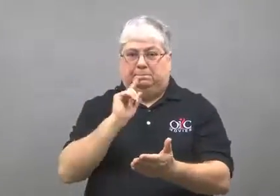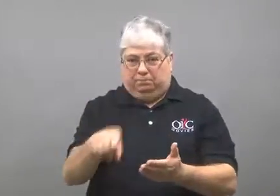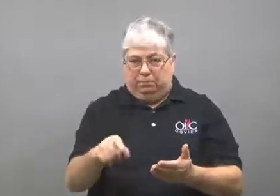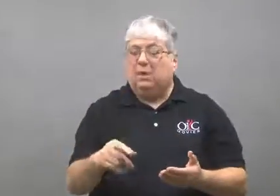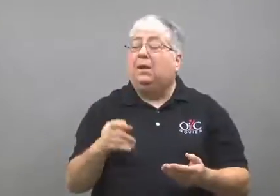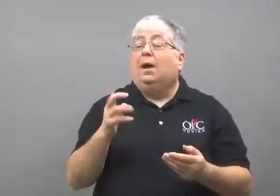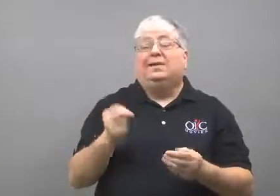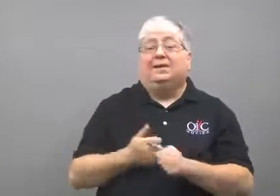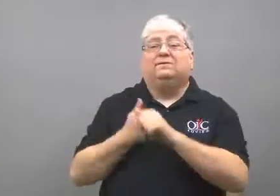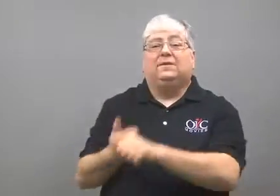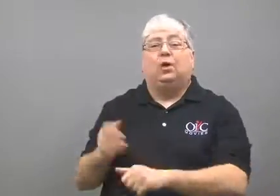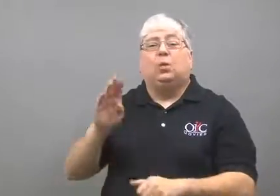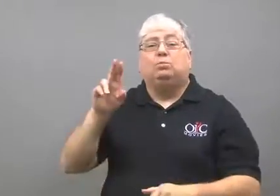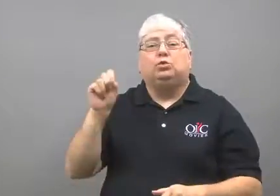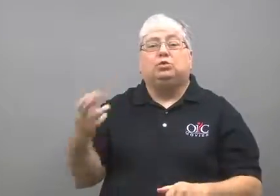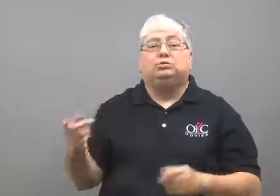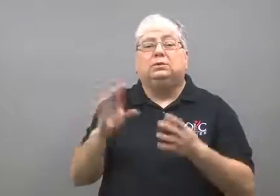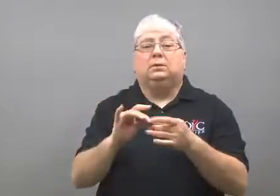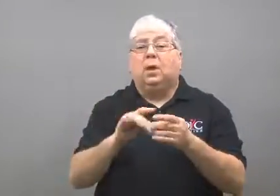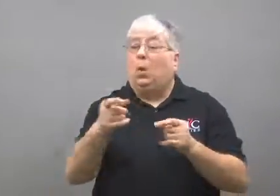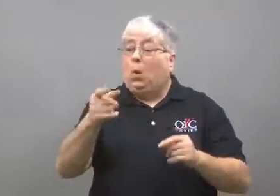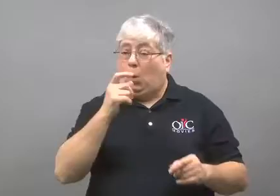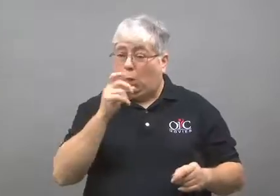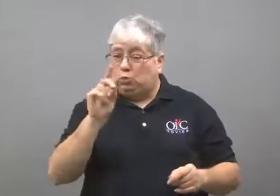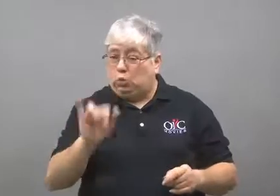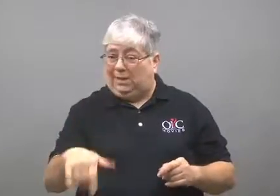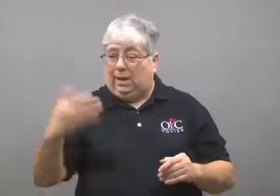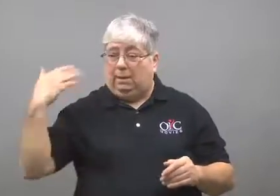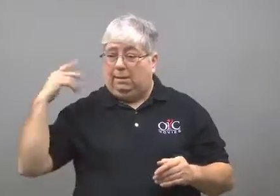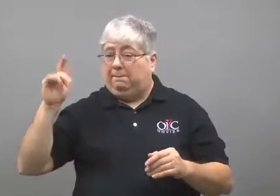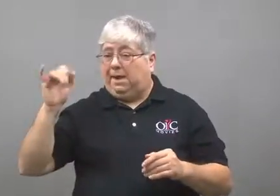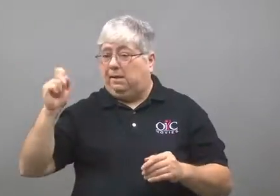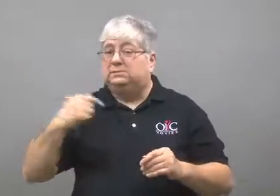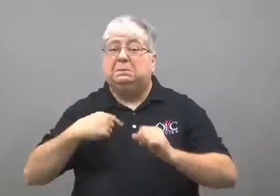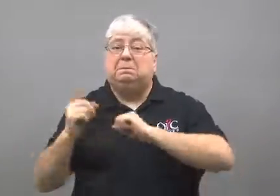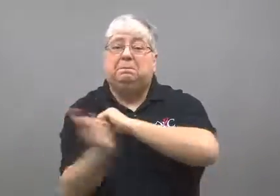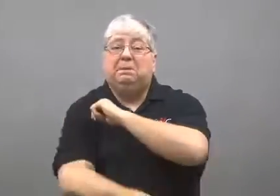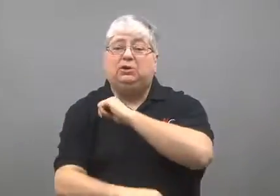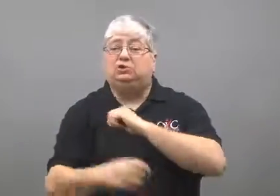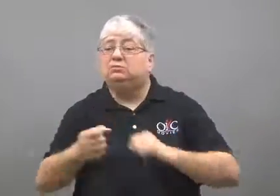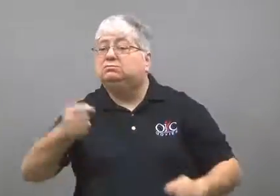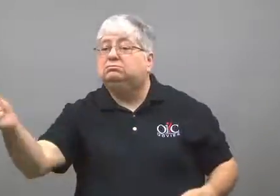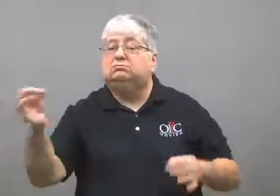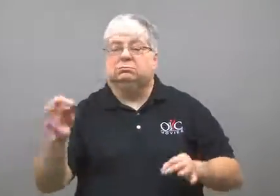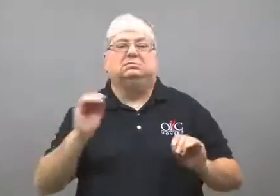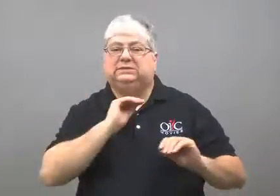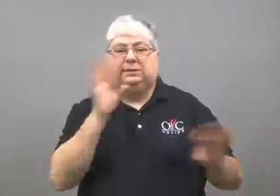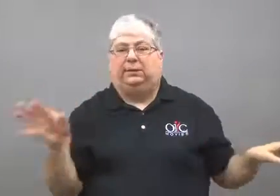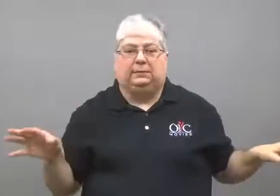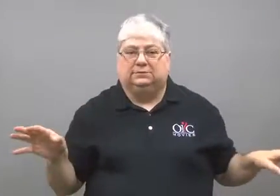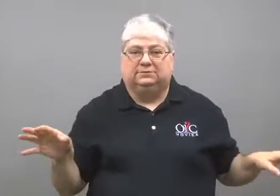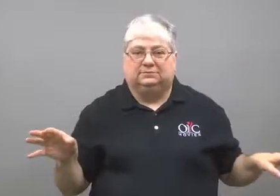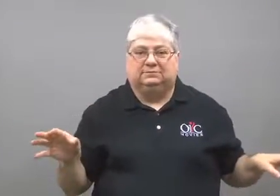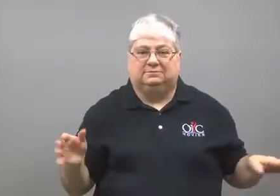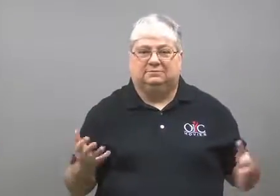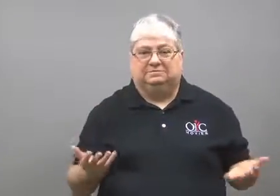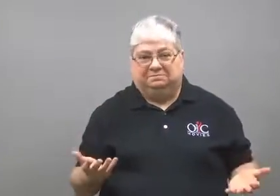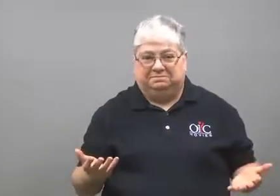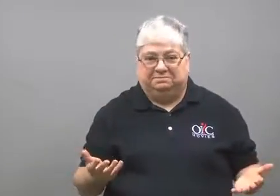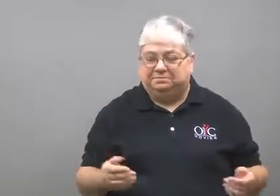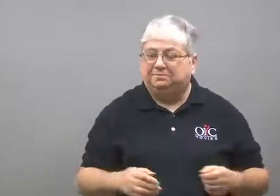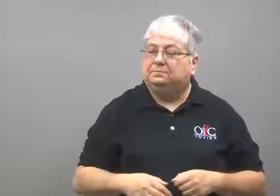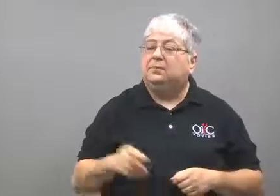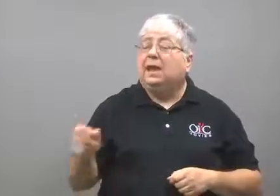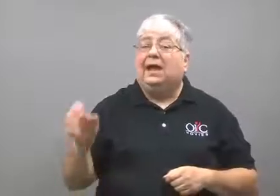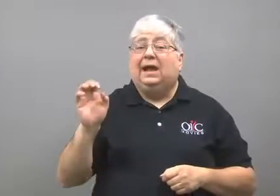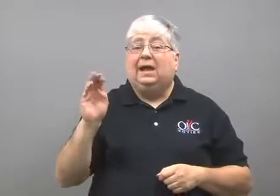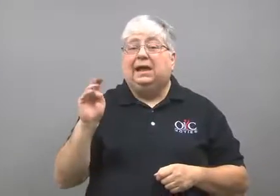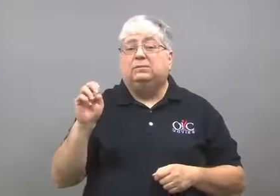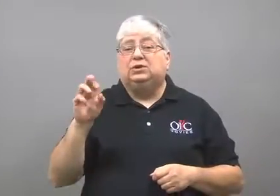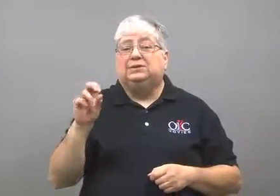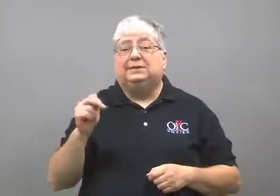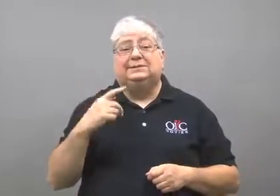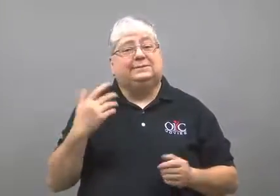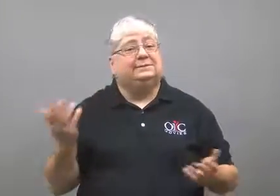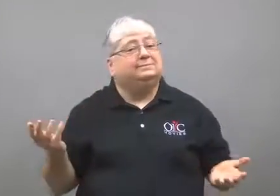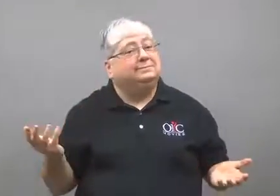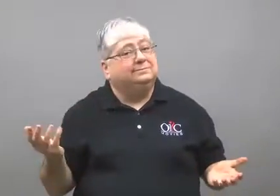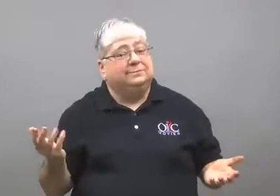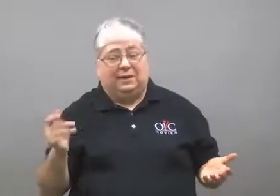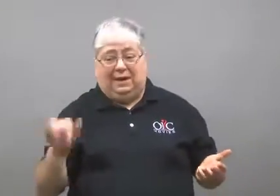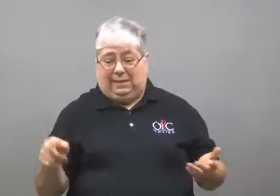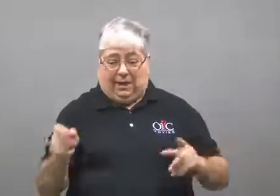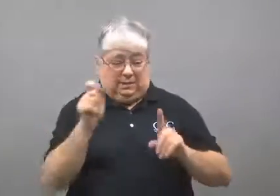Then he followed Bush policy and said those who had tortured would not be prosecutedl.